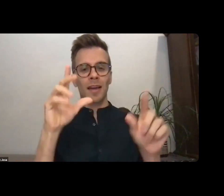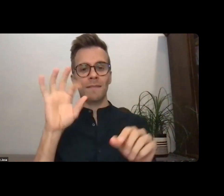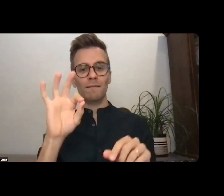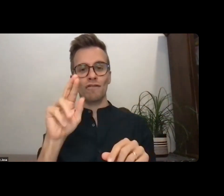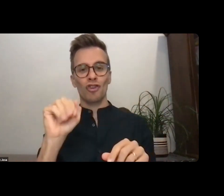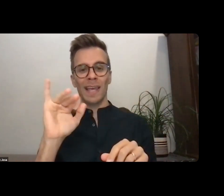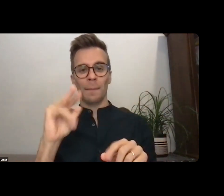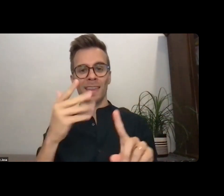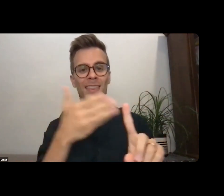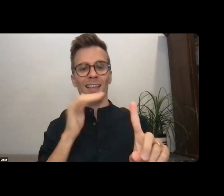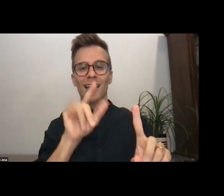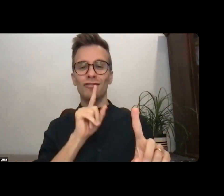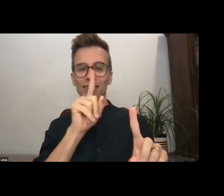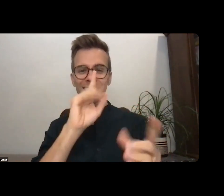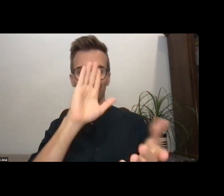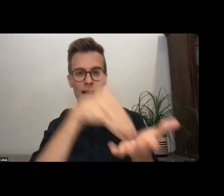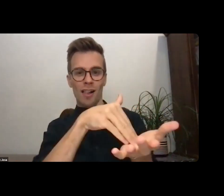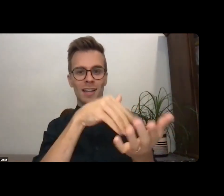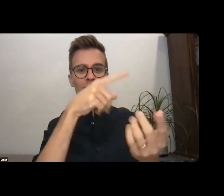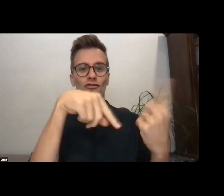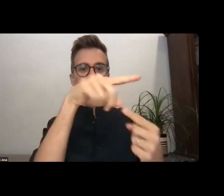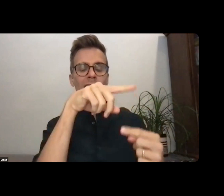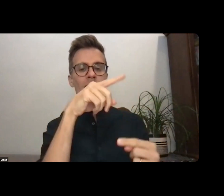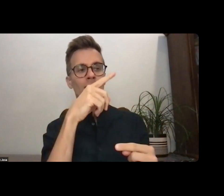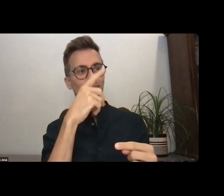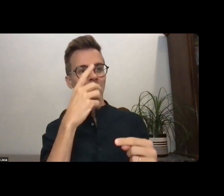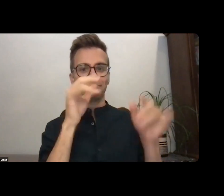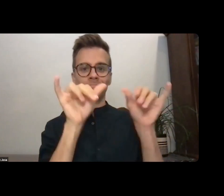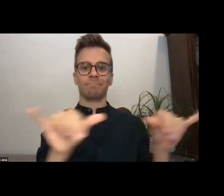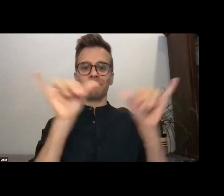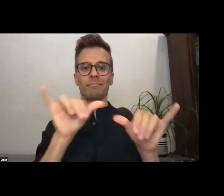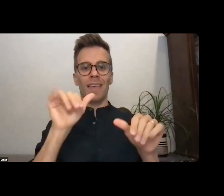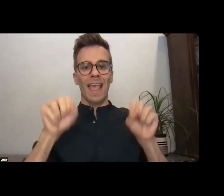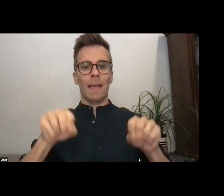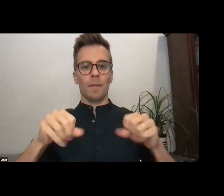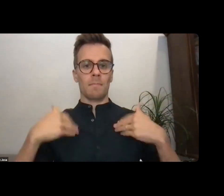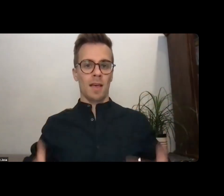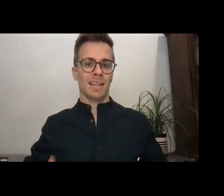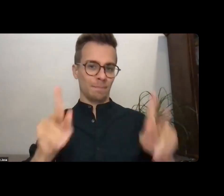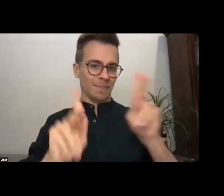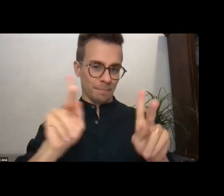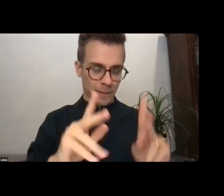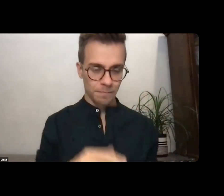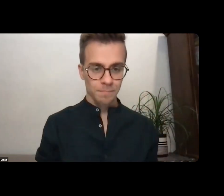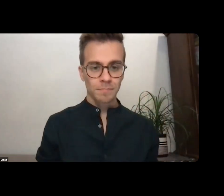So there was a lot of interesting framing happening there that centered around the idea